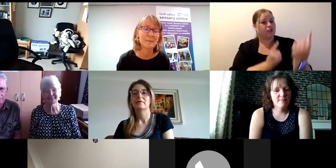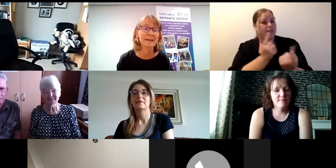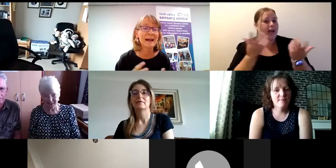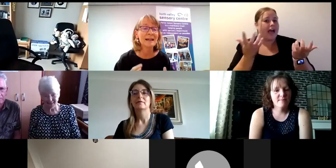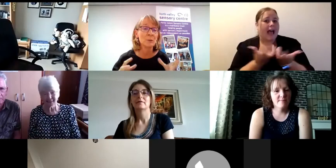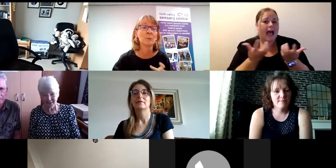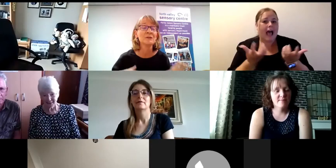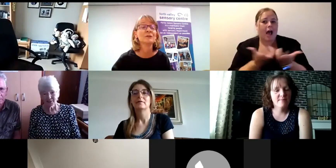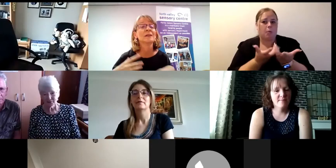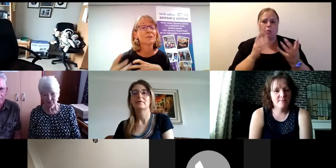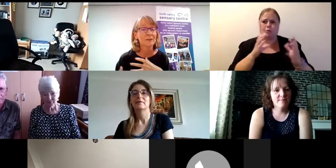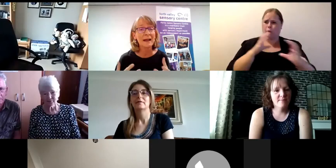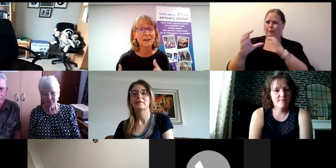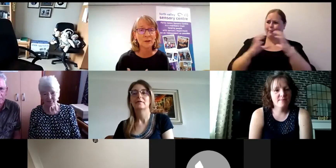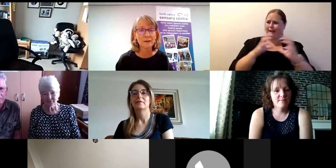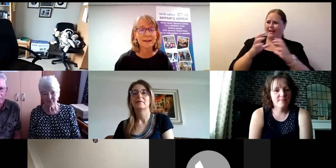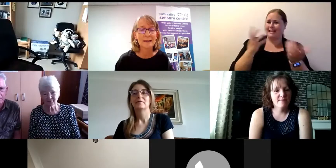and that's what we really rely on